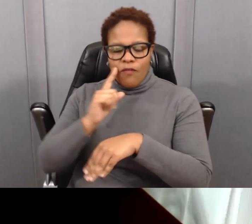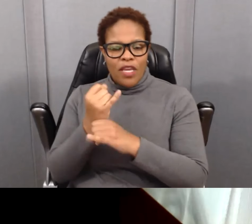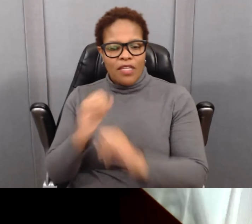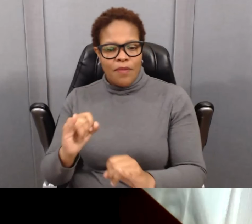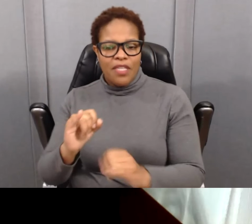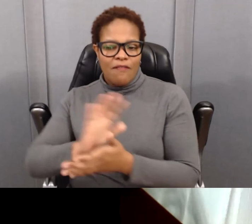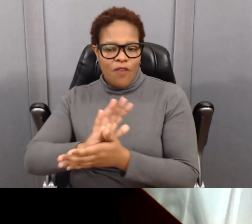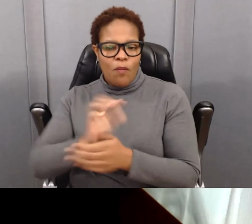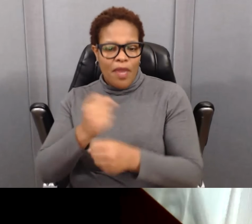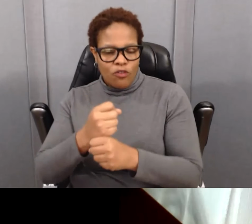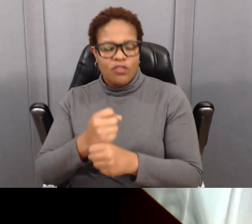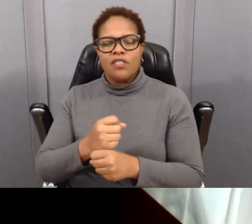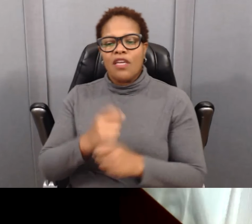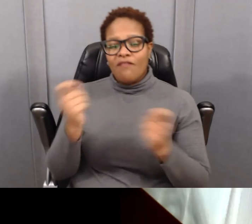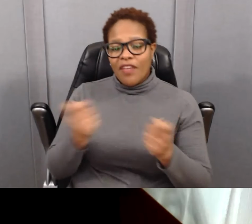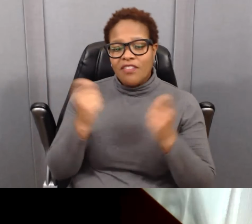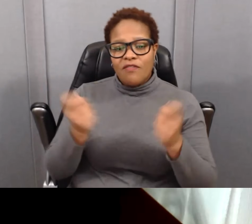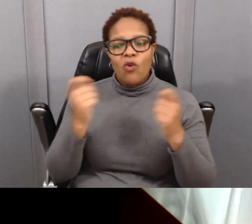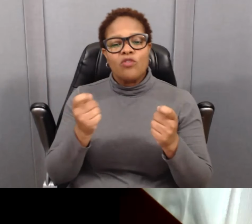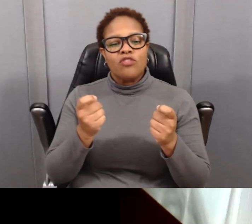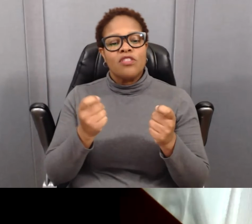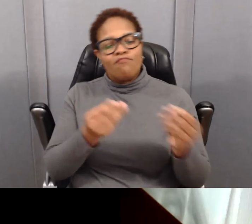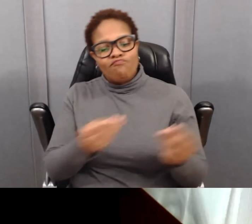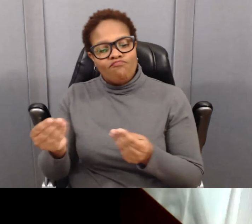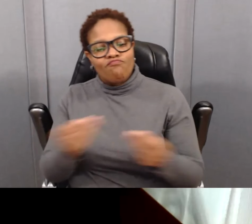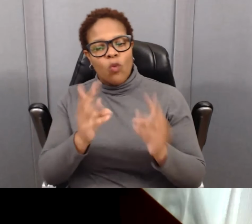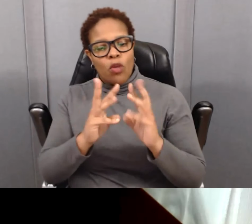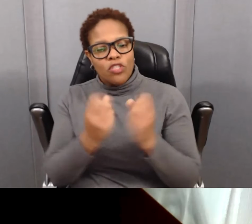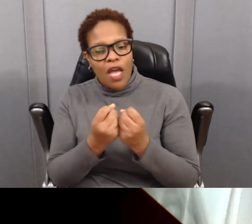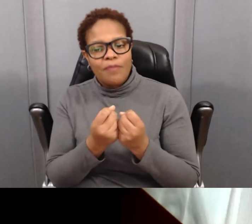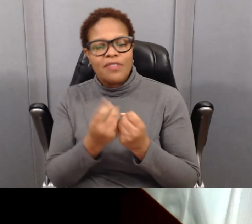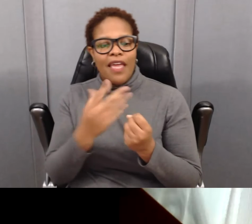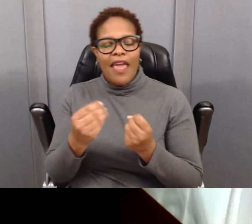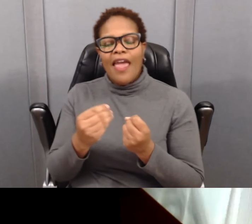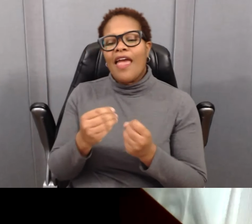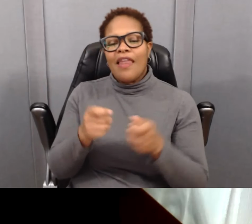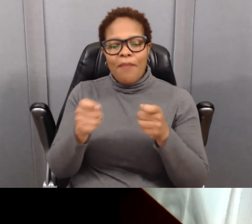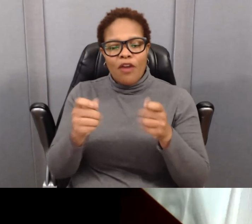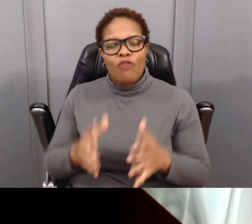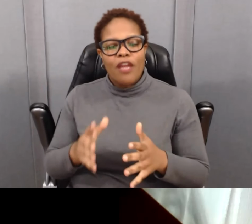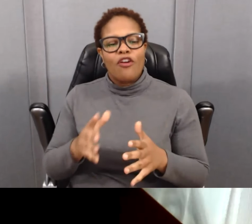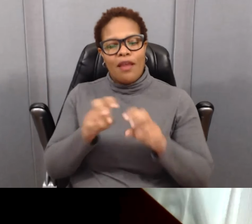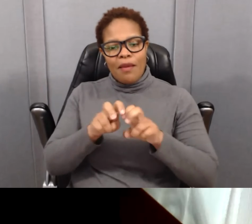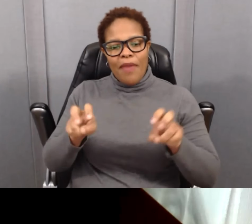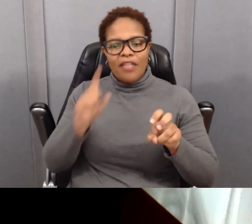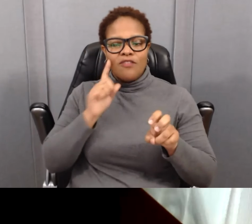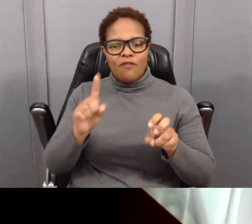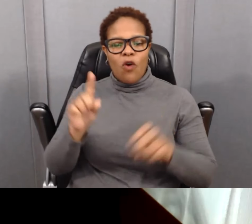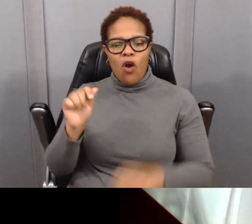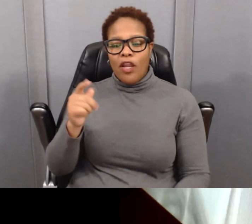He co-facilitates workshops and serves as moderator or panelist for discussions on audio description and content accessibility.